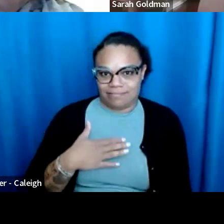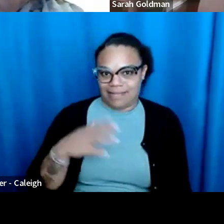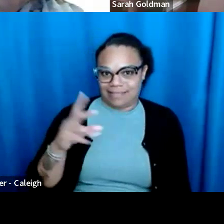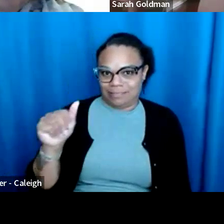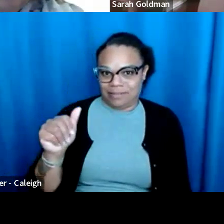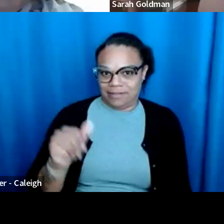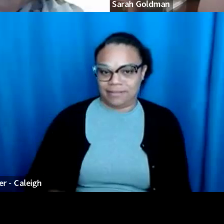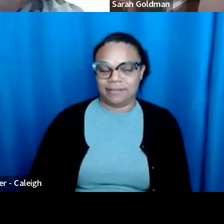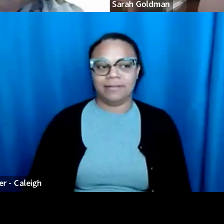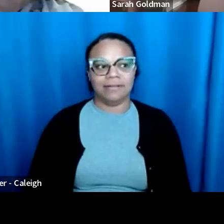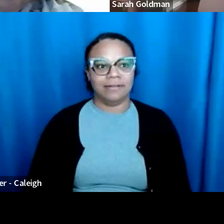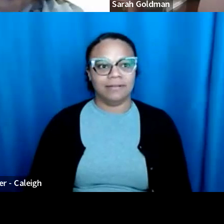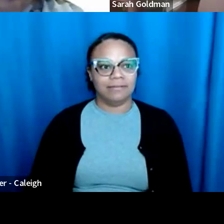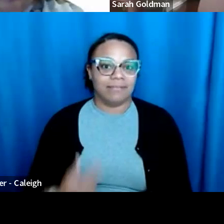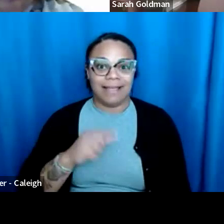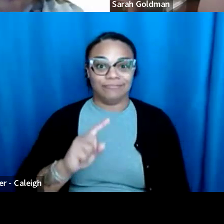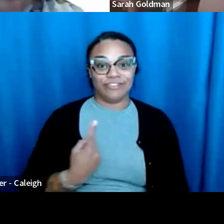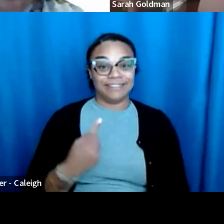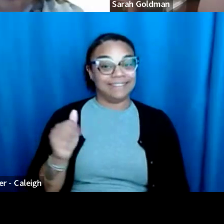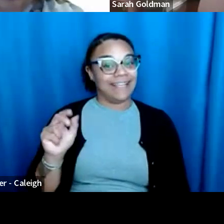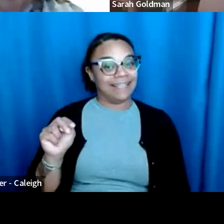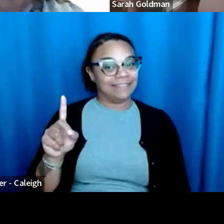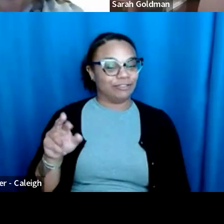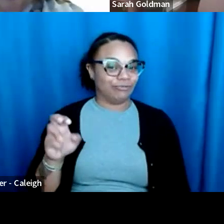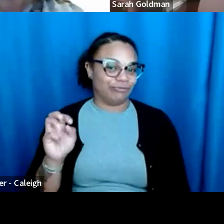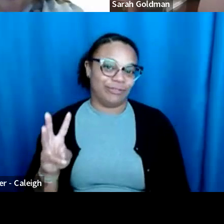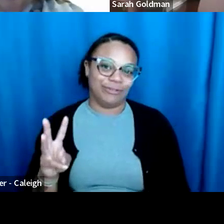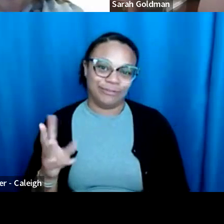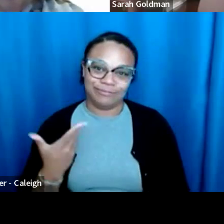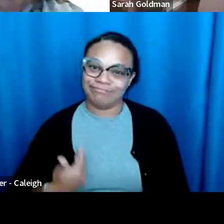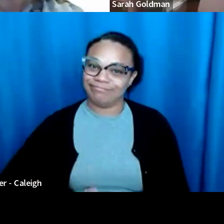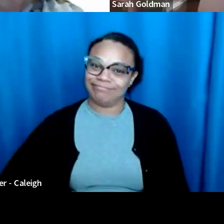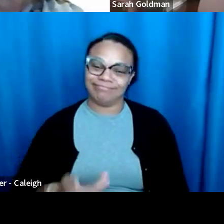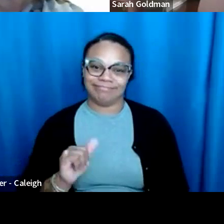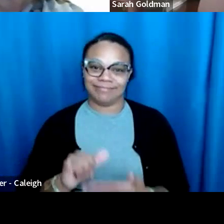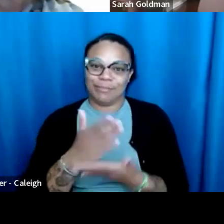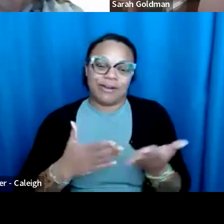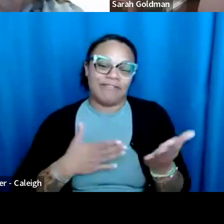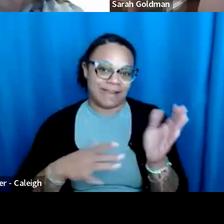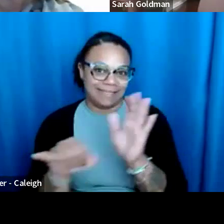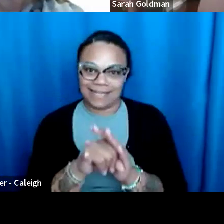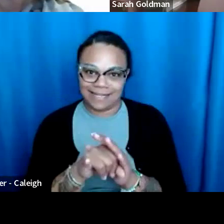I'm just Andrew, this is part of my identity. It is not my whole identity.